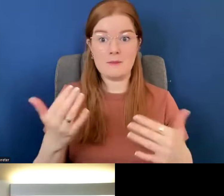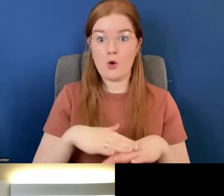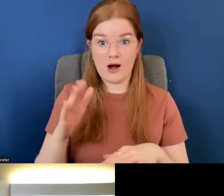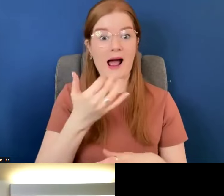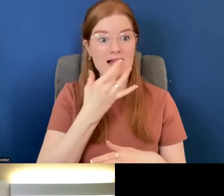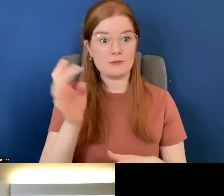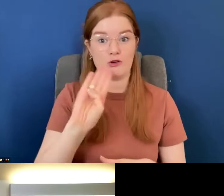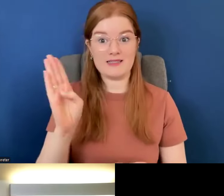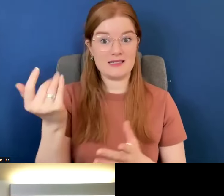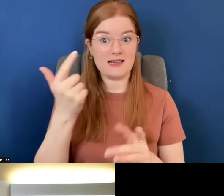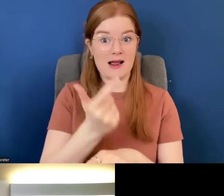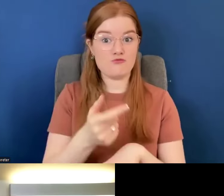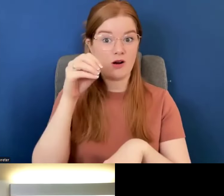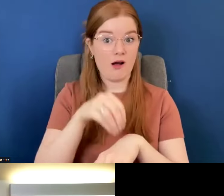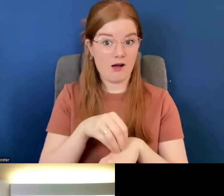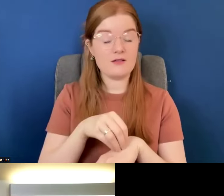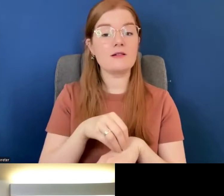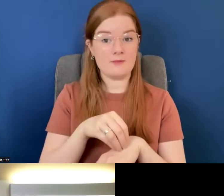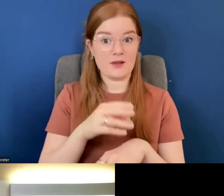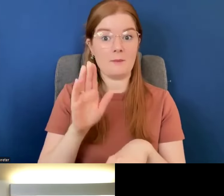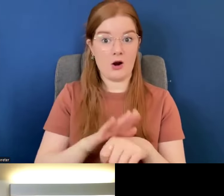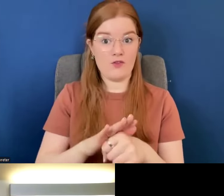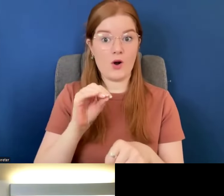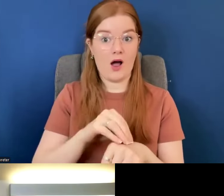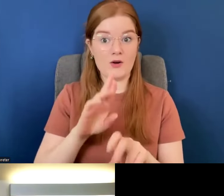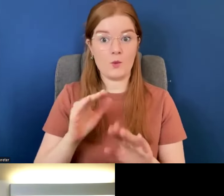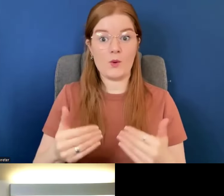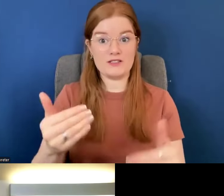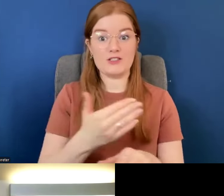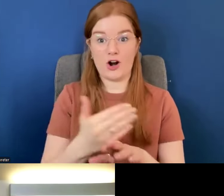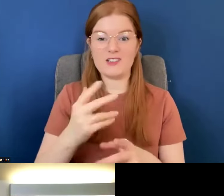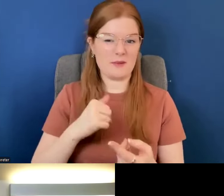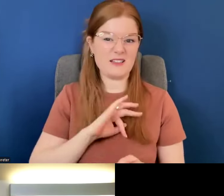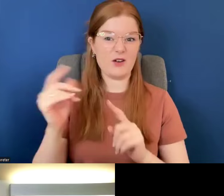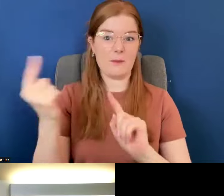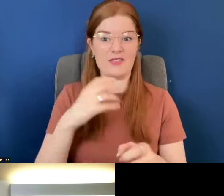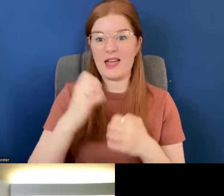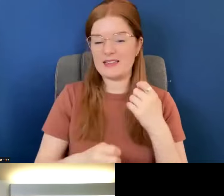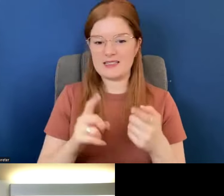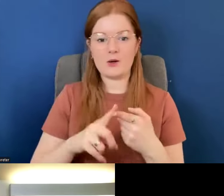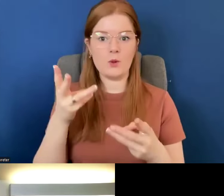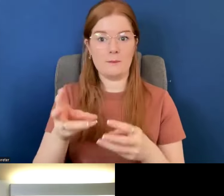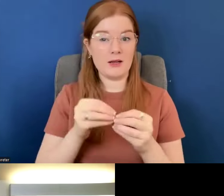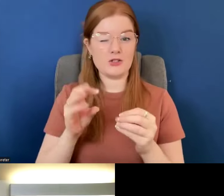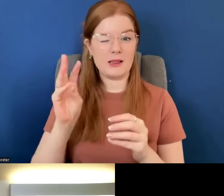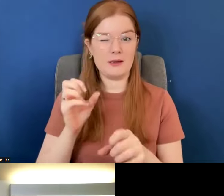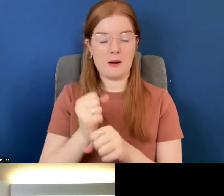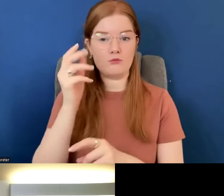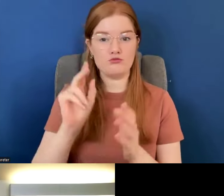Brendan to turn on his computer and microphone, and we'll get going. I'll come back at the end. I'll also mention a bit as well about our programme that we have to go on